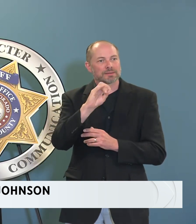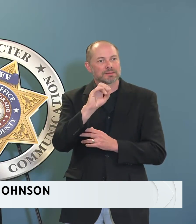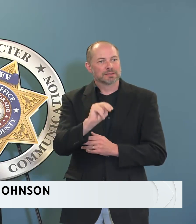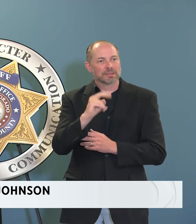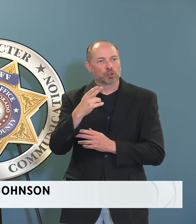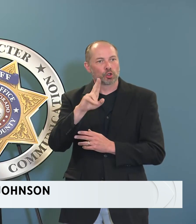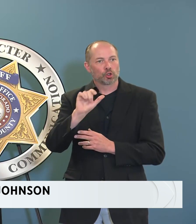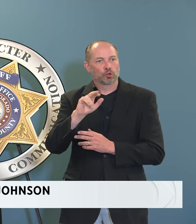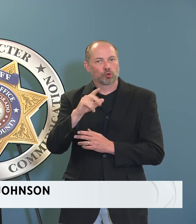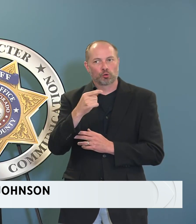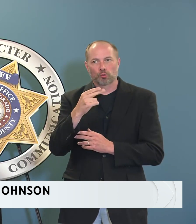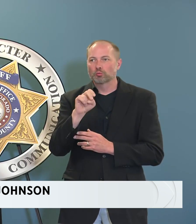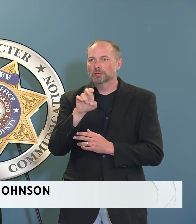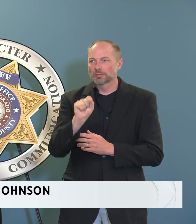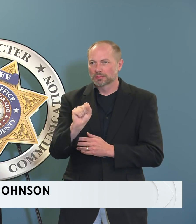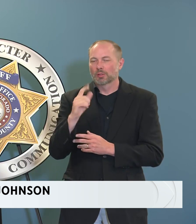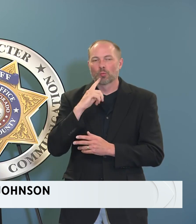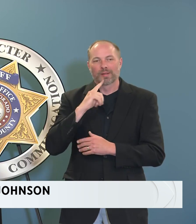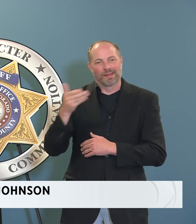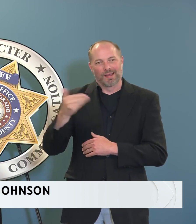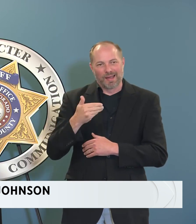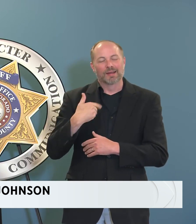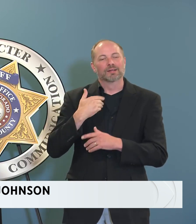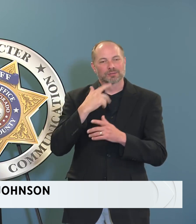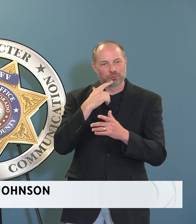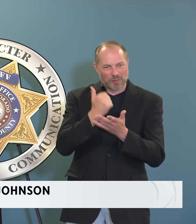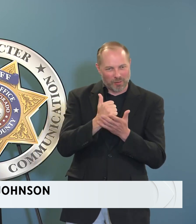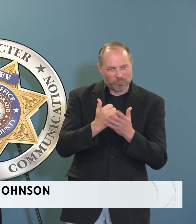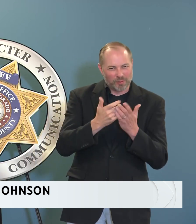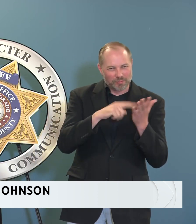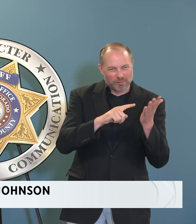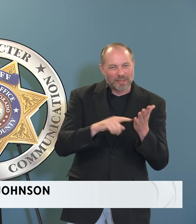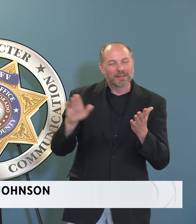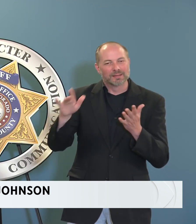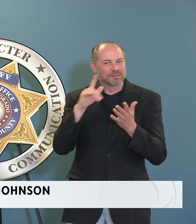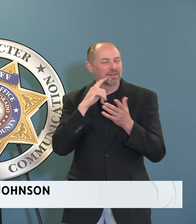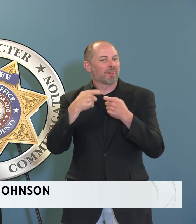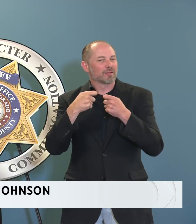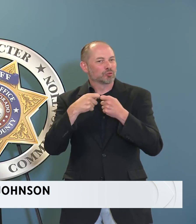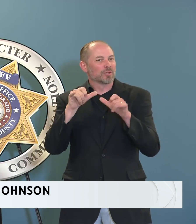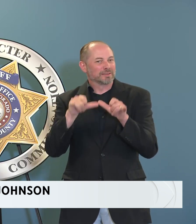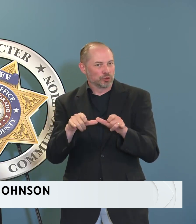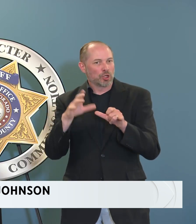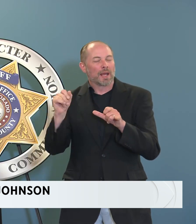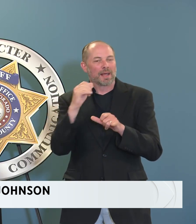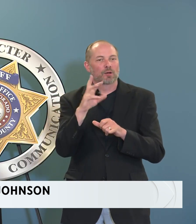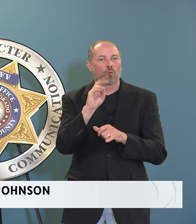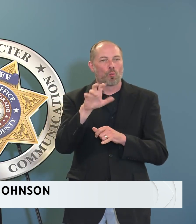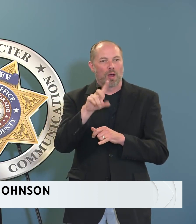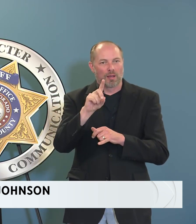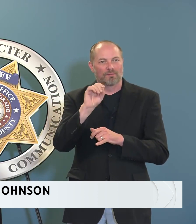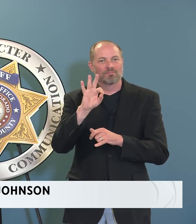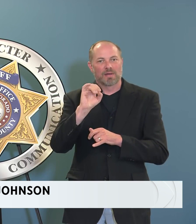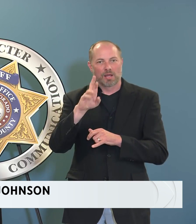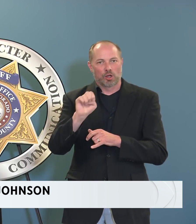INVESTIGATION ALSO. AND PAUL WAY, WHO WORKS FOR THE CONSULTING FIRM OF JENSEN HUGHES. WE HIRED THAT FIRM TO